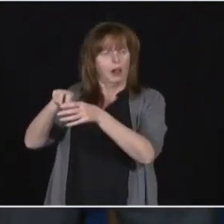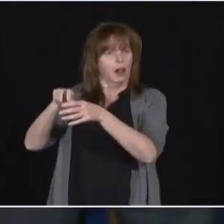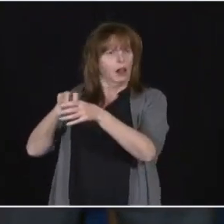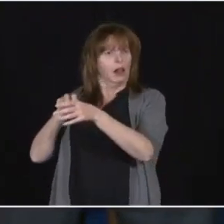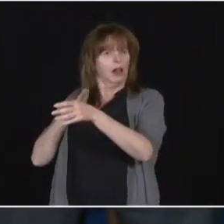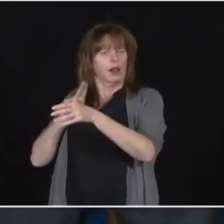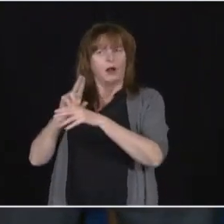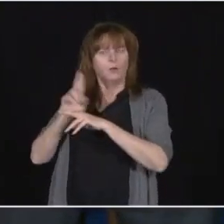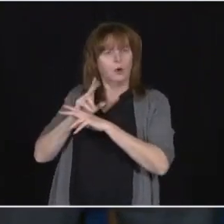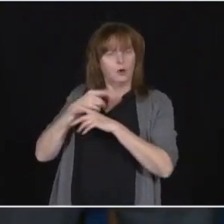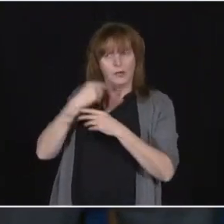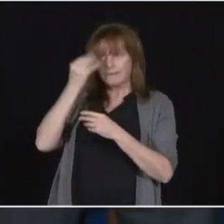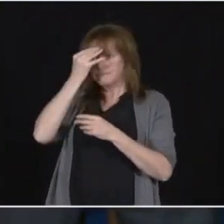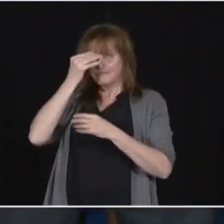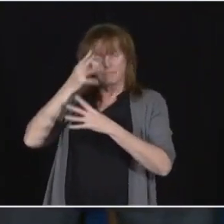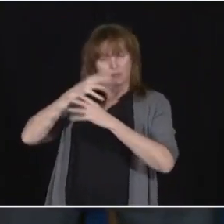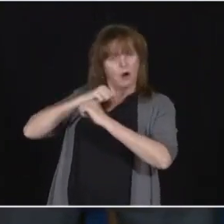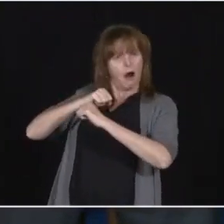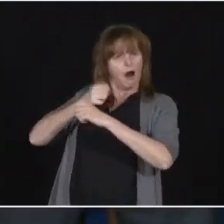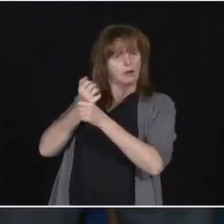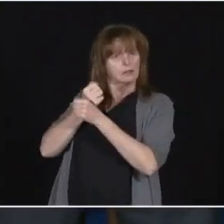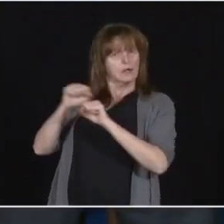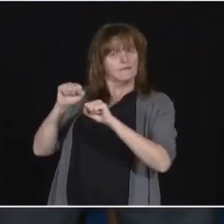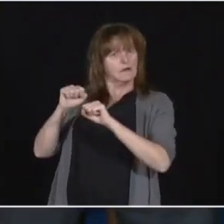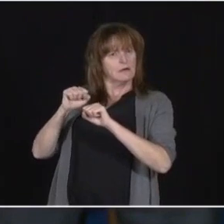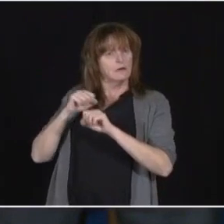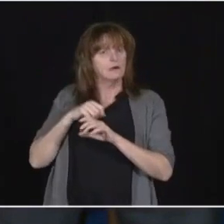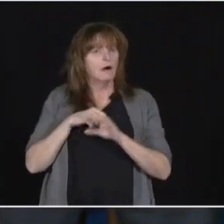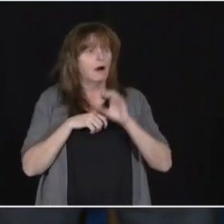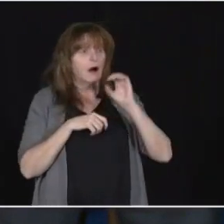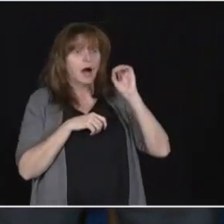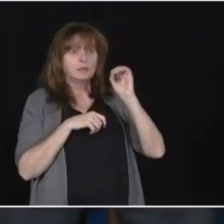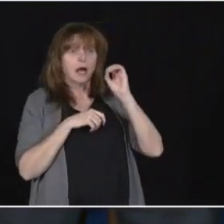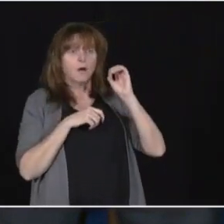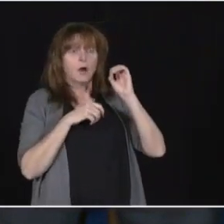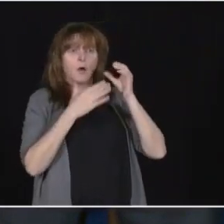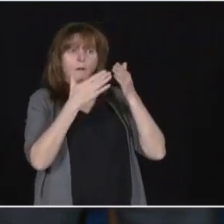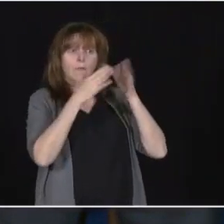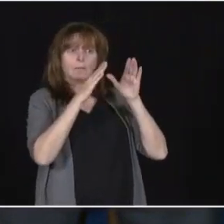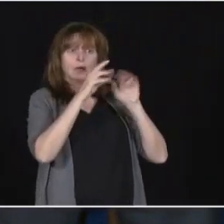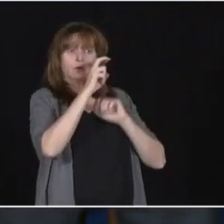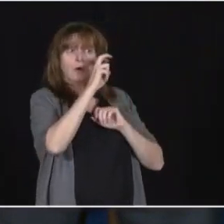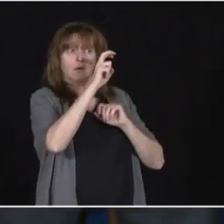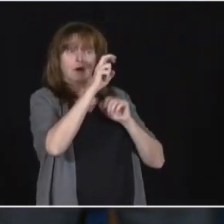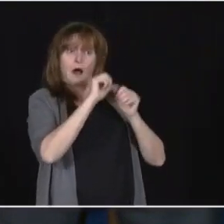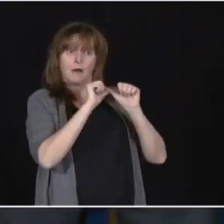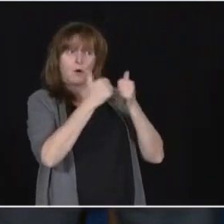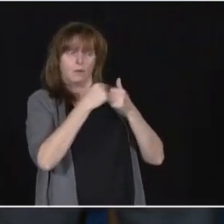on a clear set of's set of guidelines for transit agencies that will be coming soon.